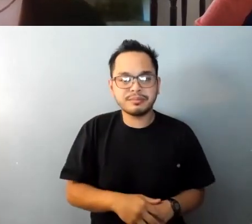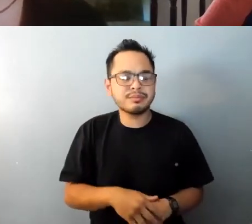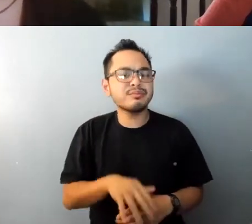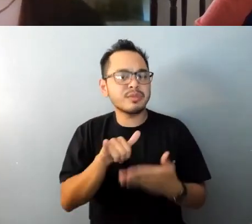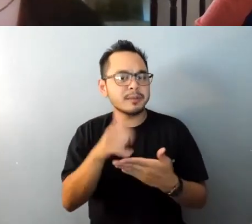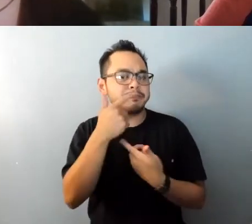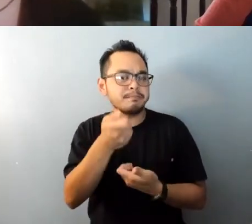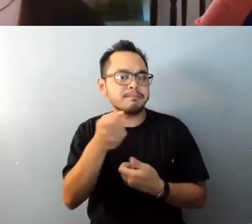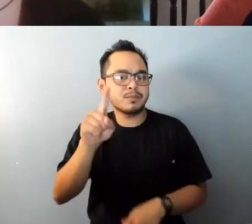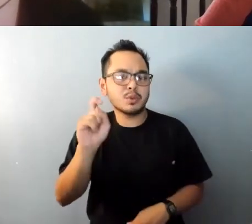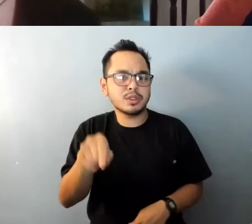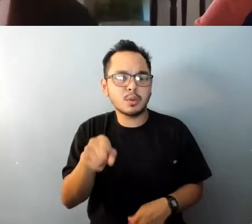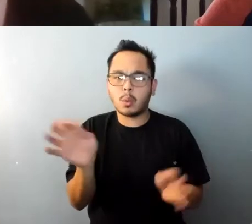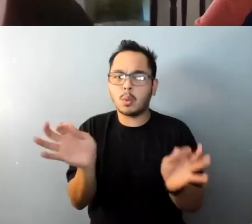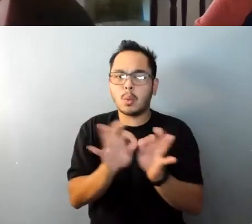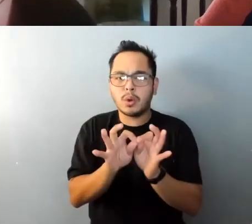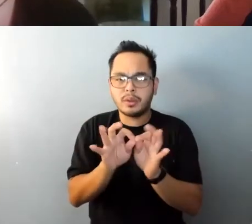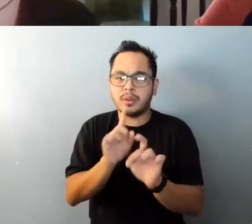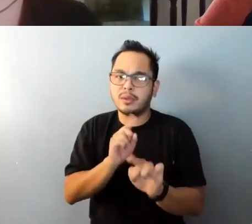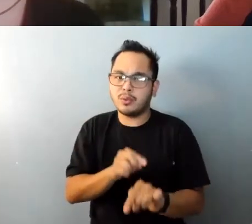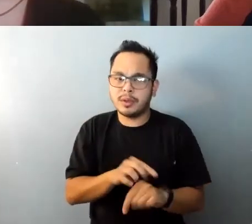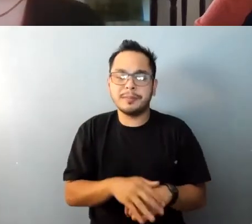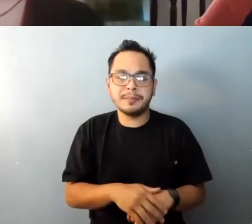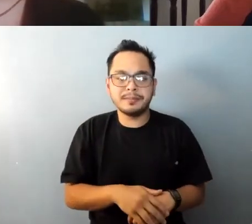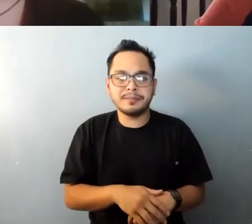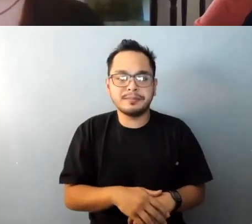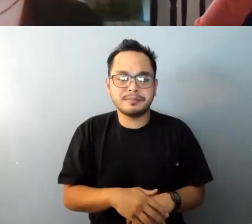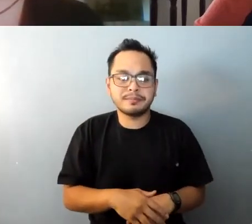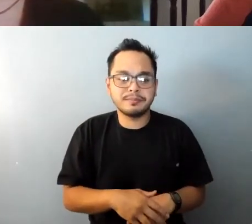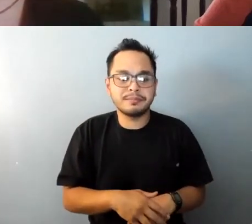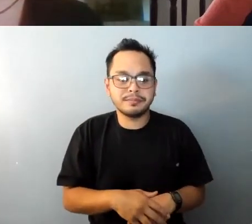question that is worth answering. I do not explore it nearly as much as it might deserve